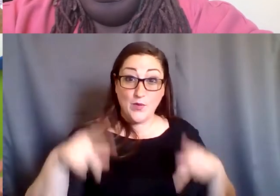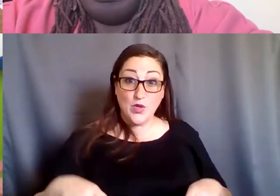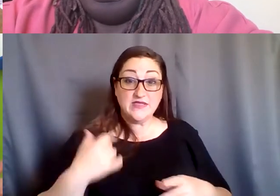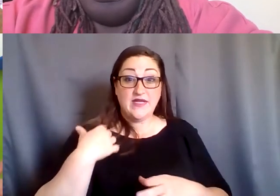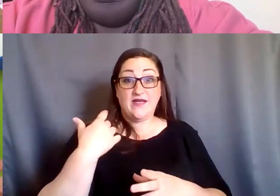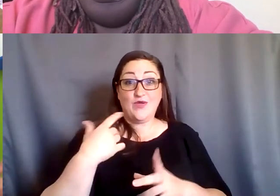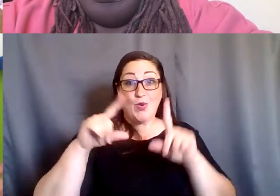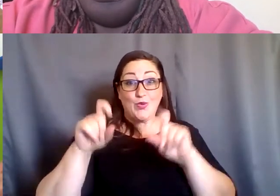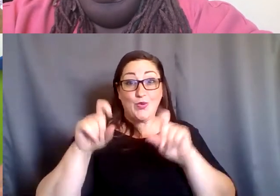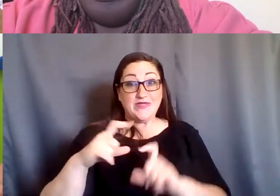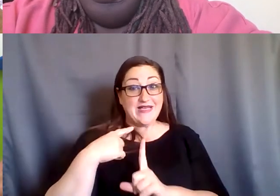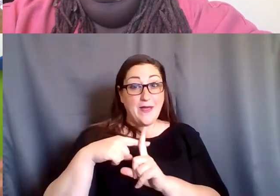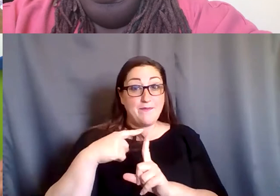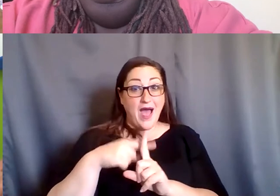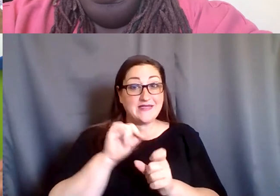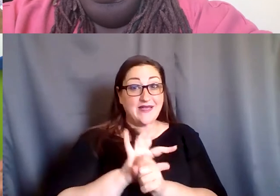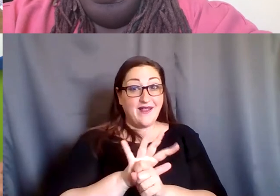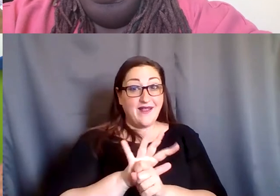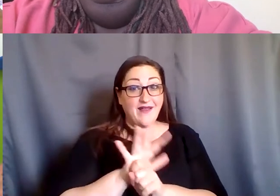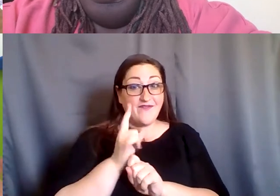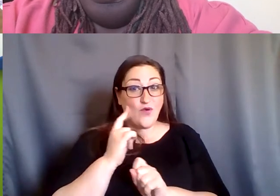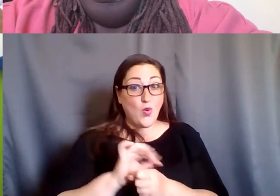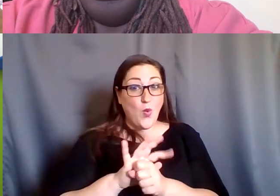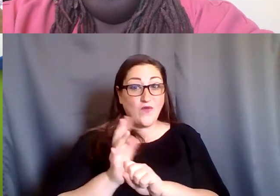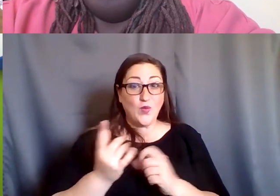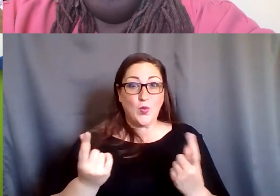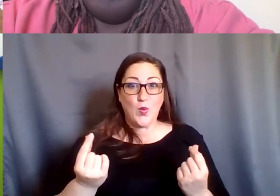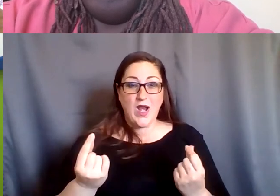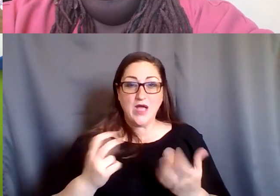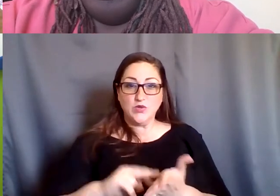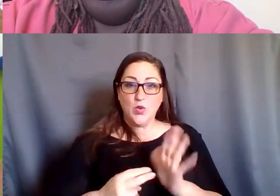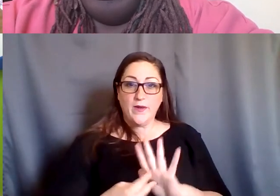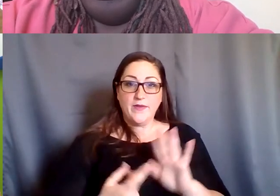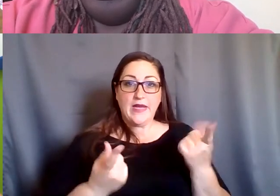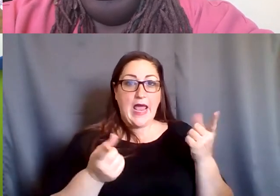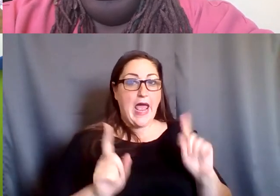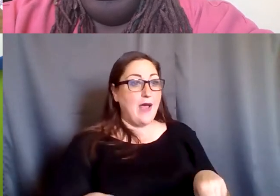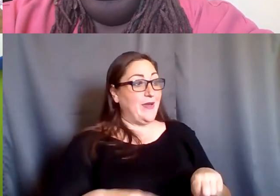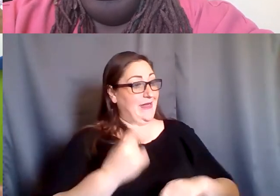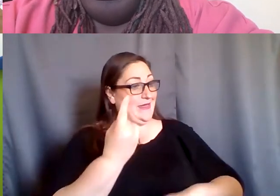In which case, what am I going to do? Do I forfeit my vote? Or is there a limited-exposure option for me to vote in person?